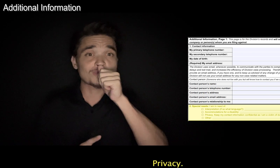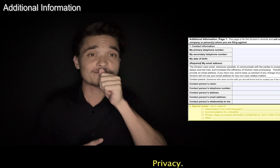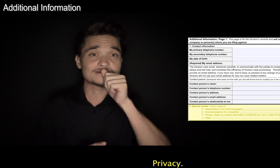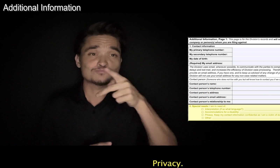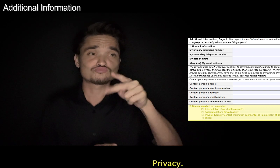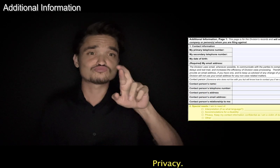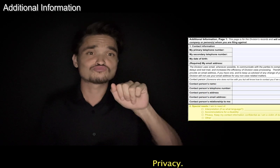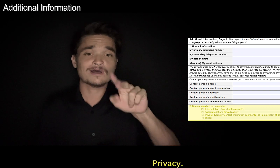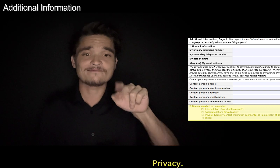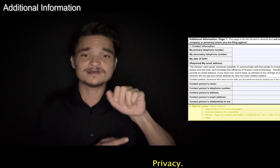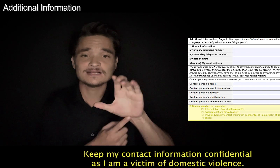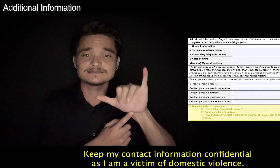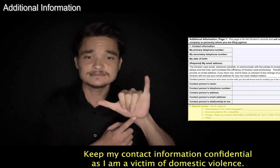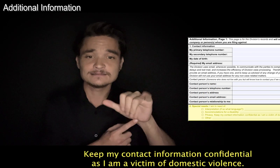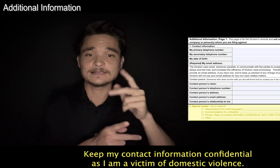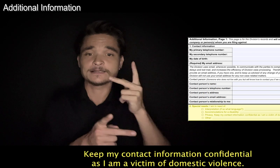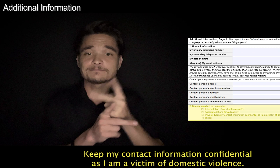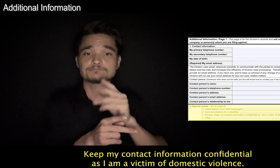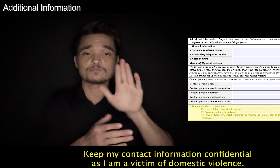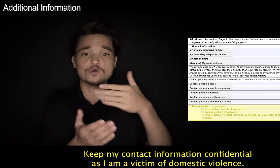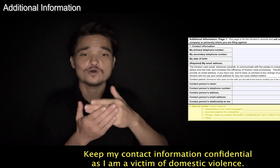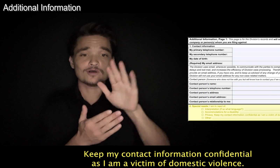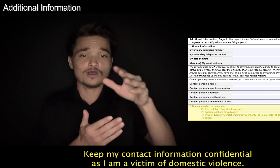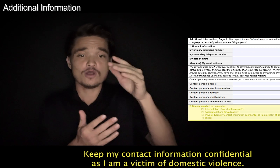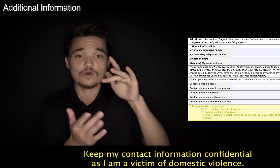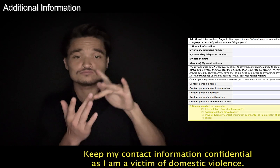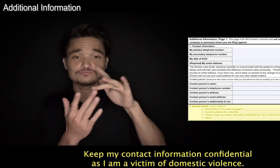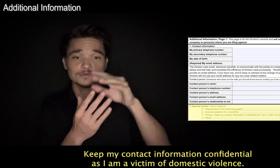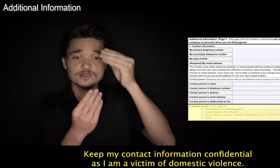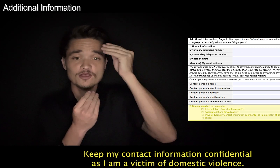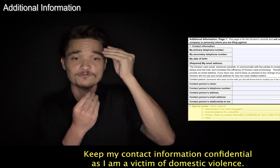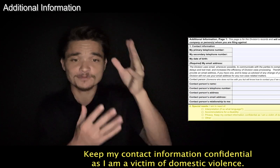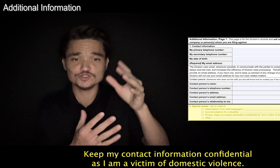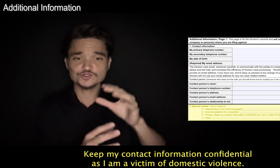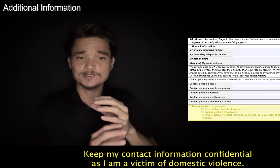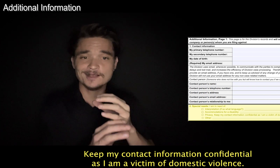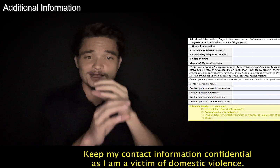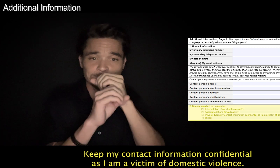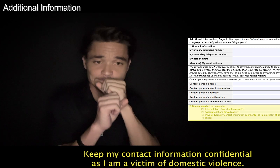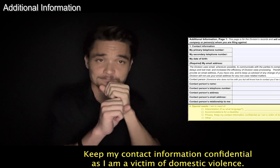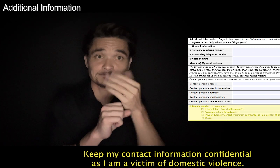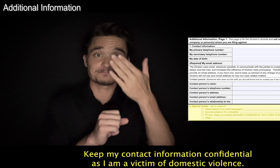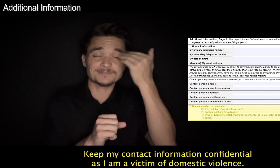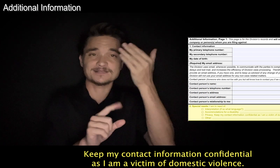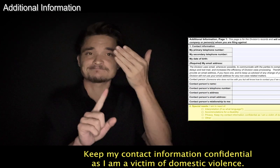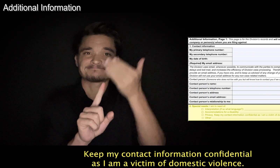Privacy. Keep my contact information confidential as I am a victim of domestic violence.